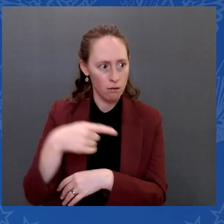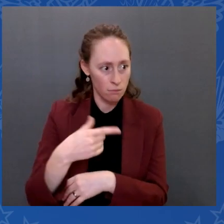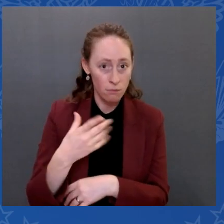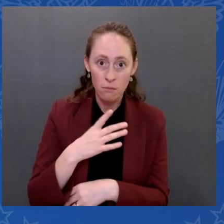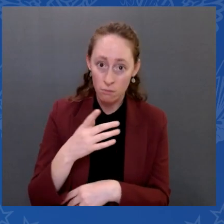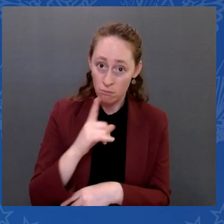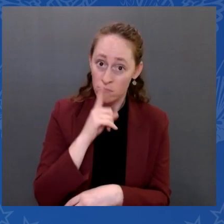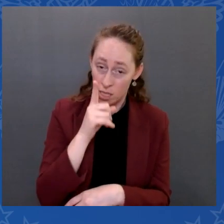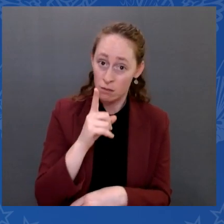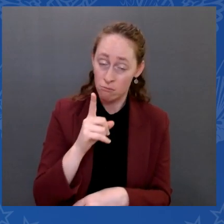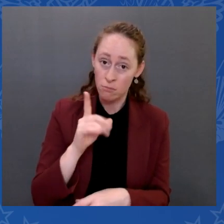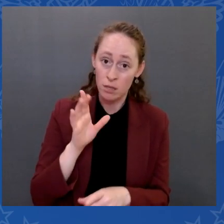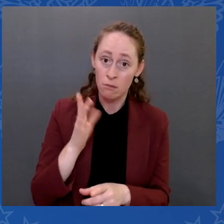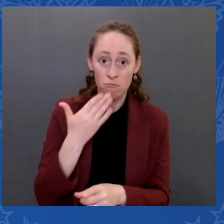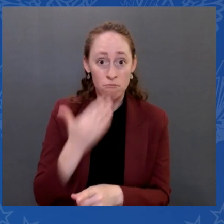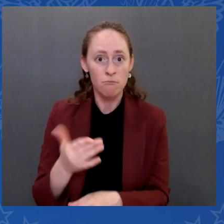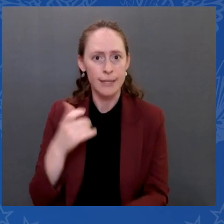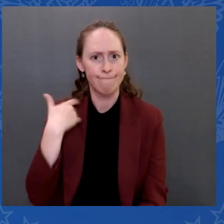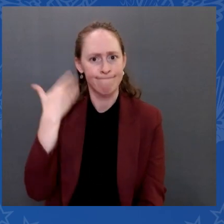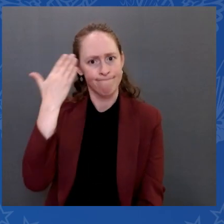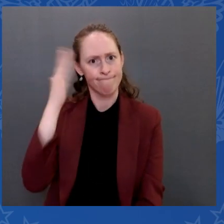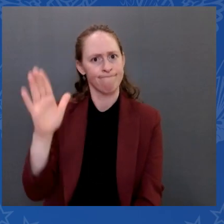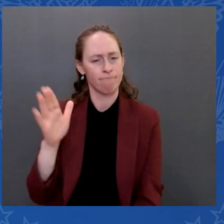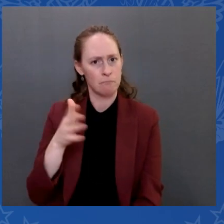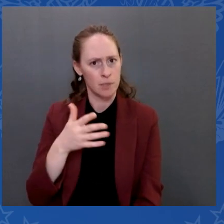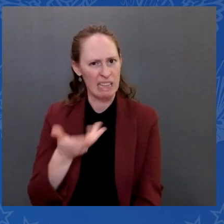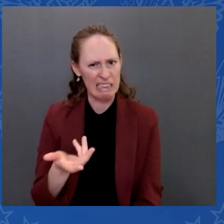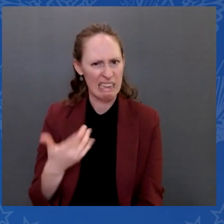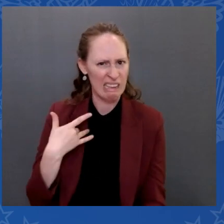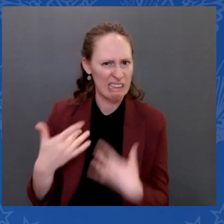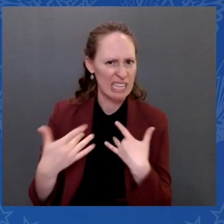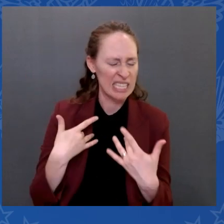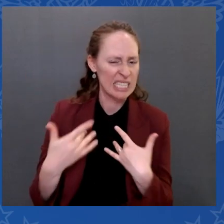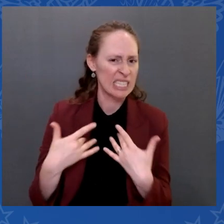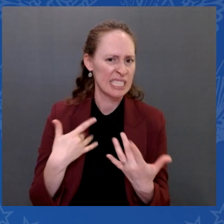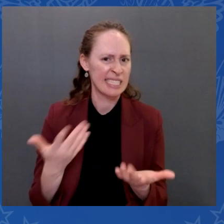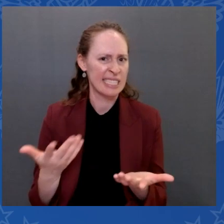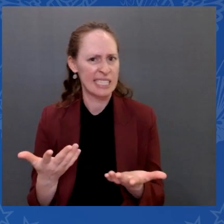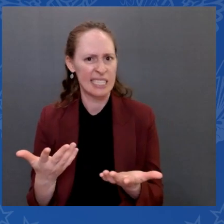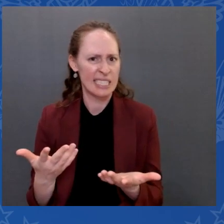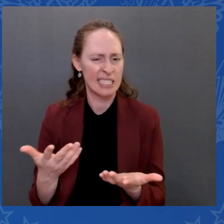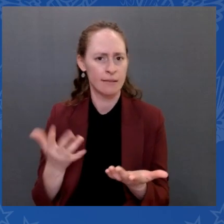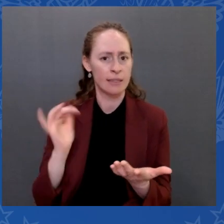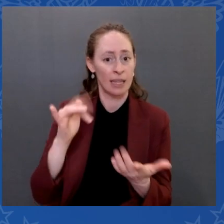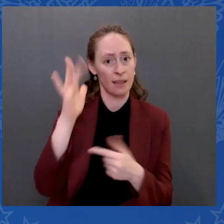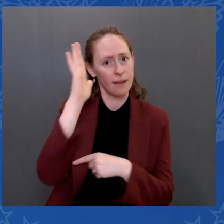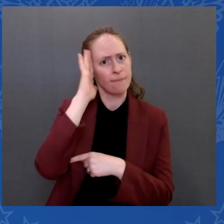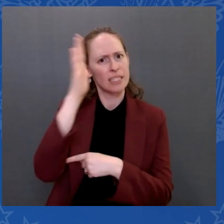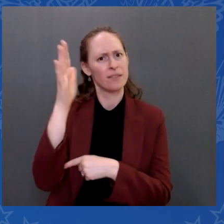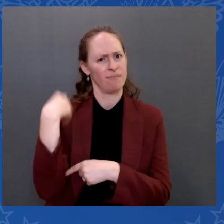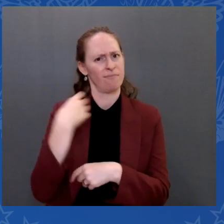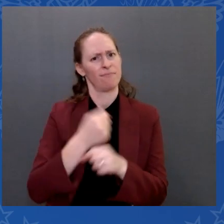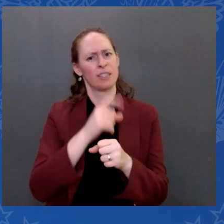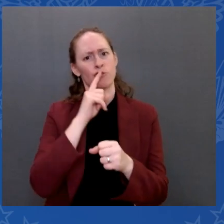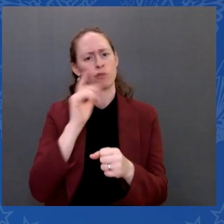that make sure our warfighters are safer, more ready, can deliver effects in a way that deters adversaries